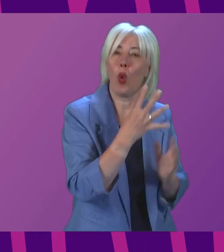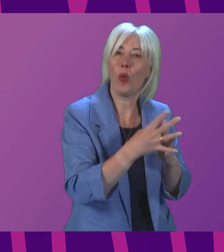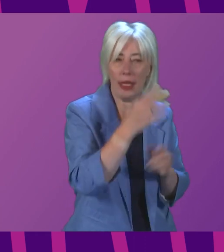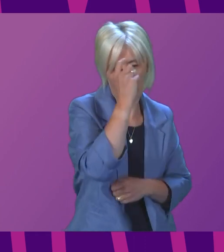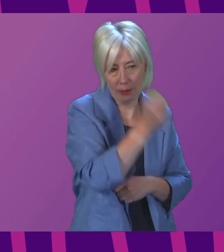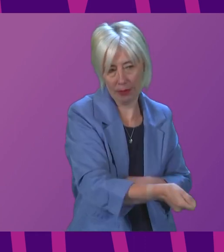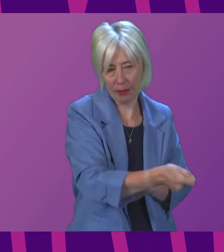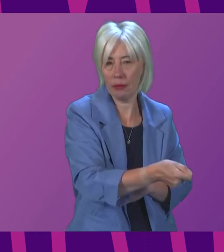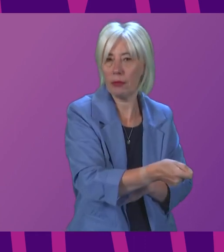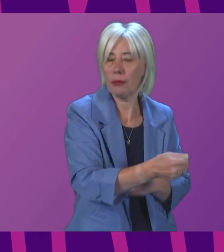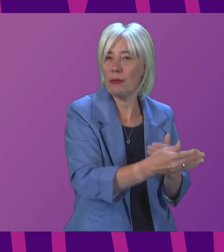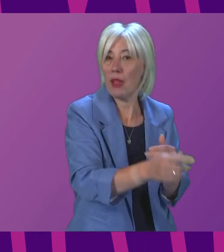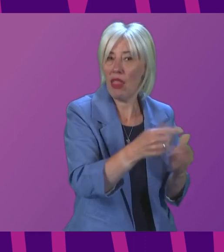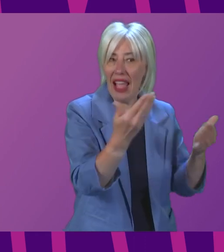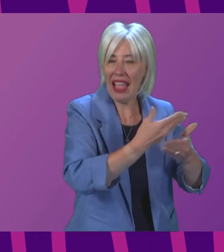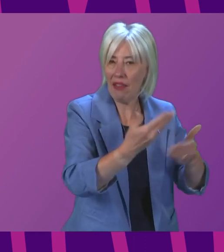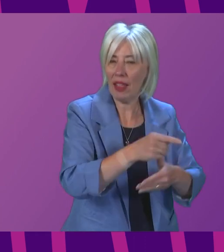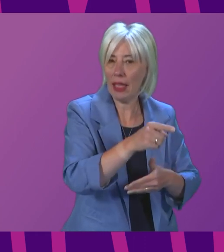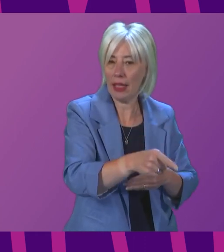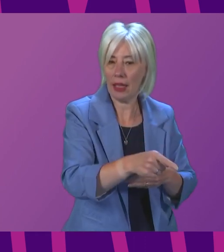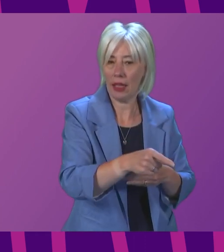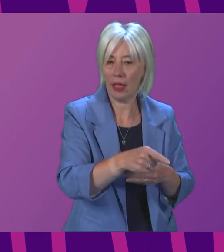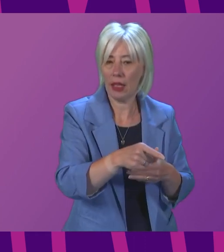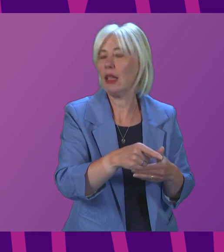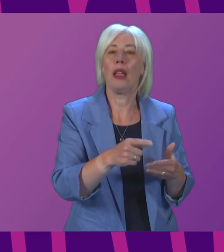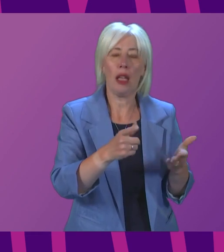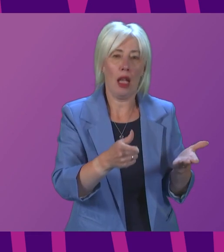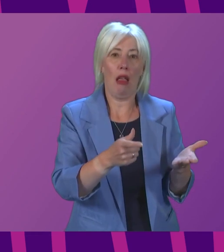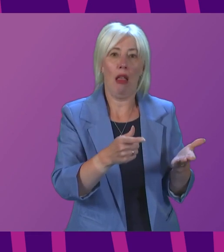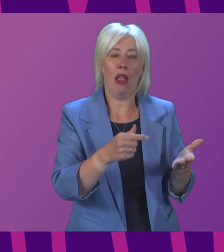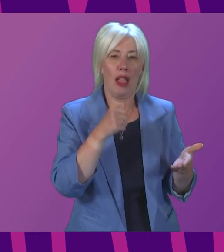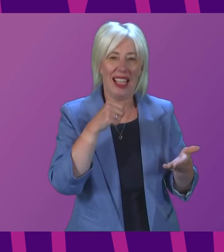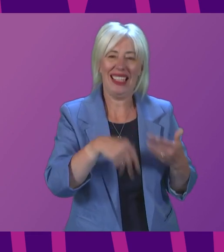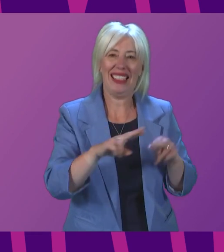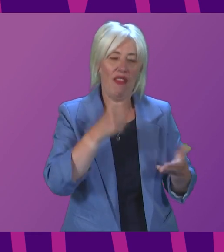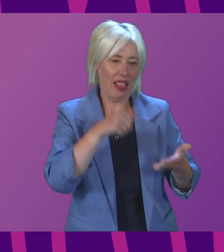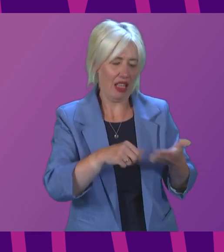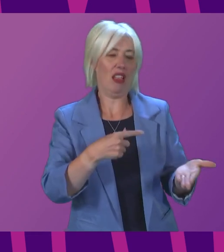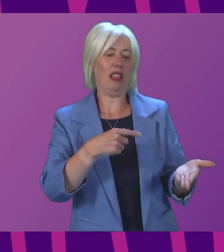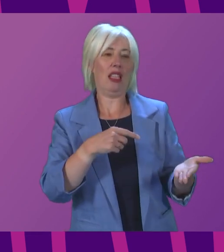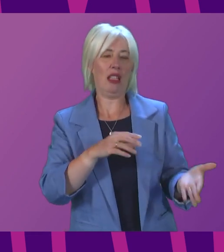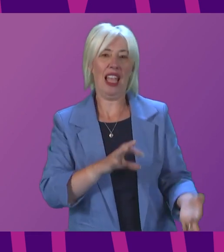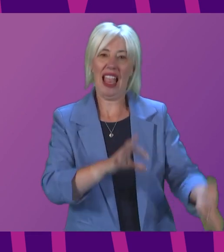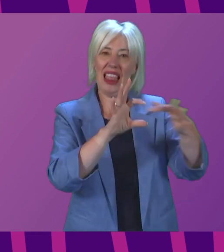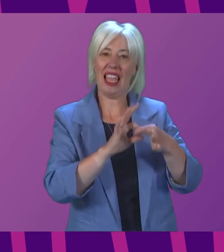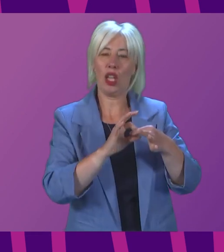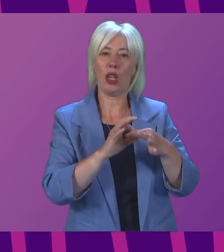That very evening, staff received a—frankly—tone-deaf letter that provided a web link for redundancy Scotland.